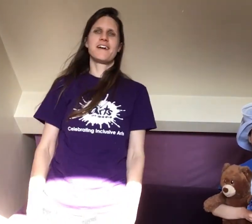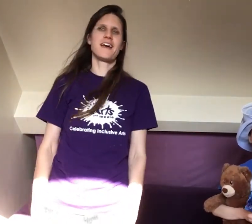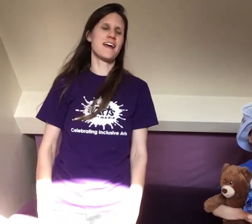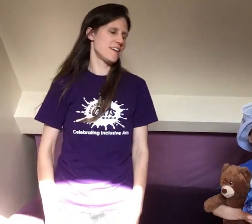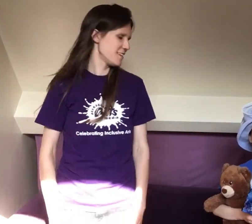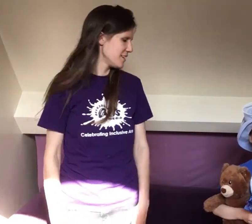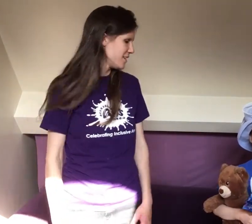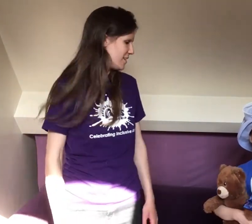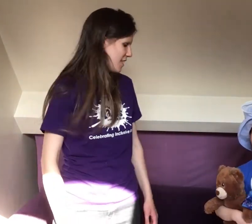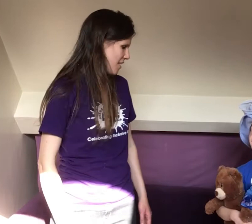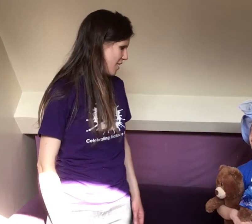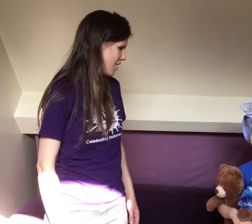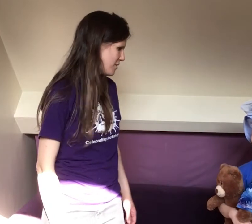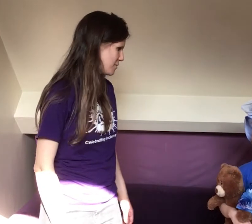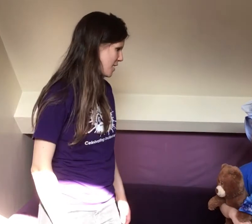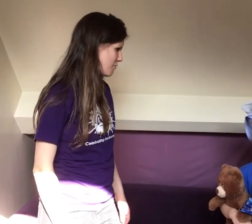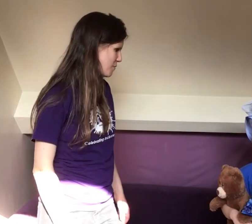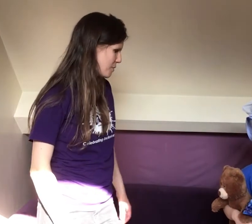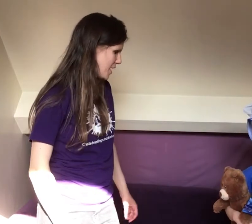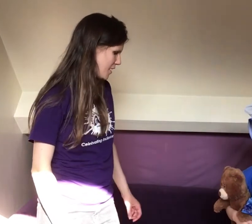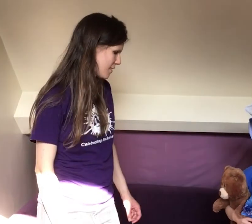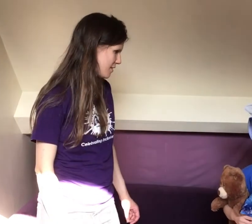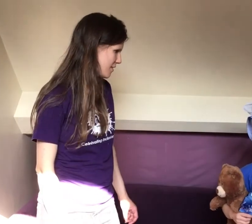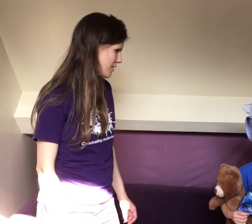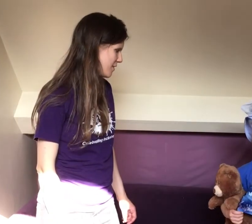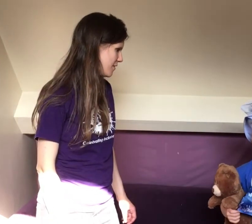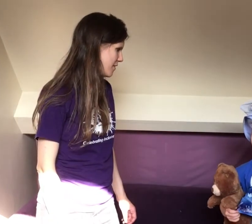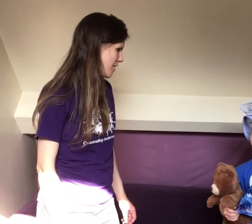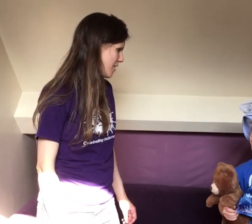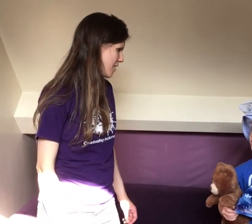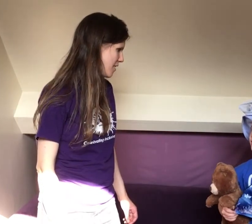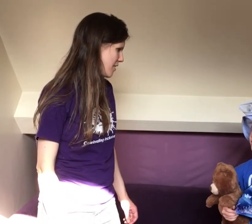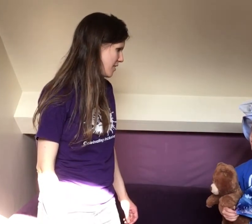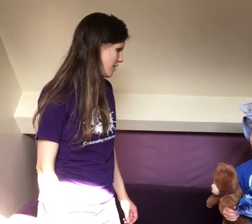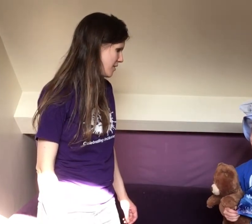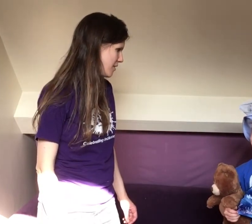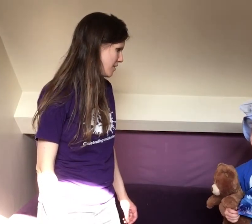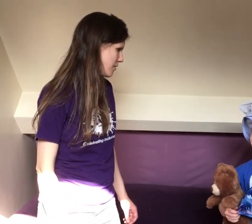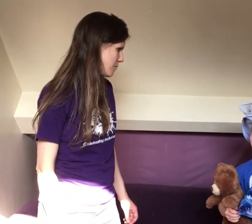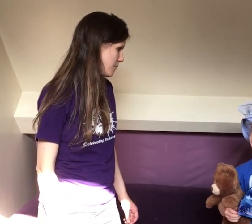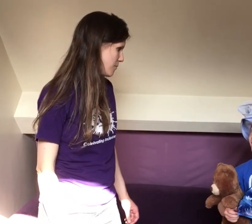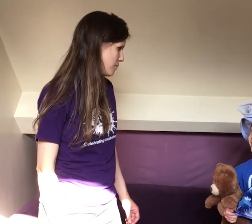OK. where are we going from Immy? They? My…